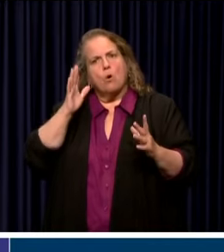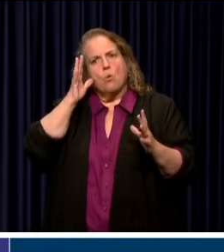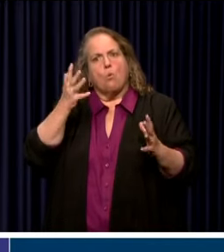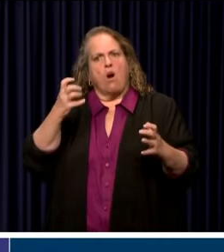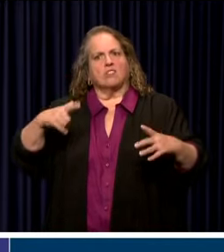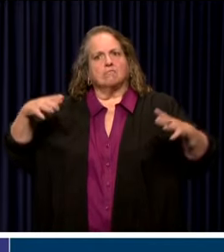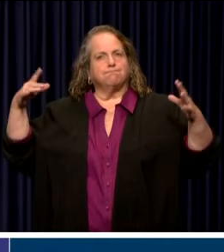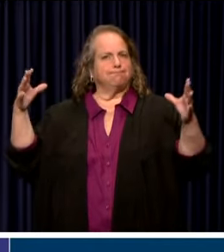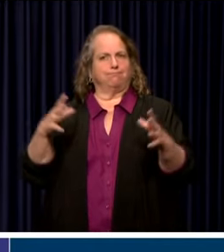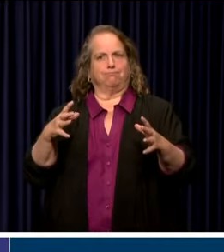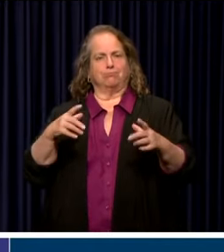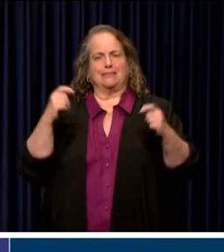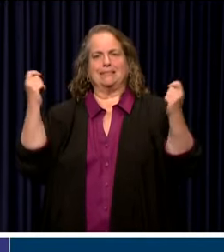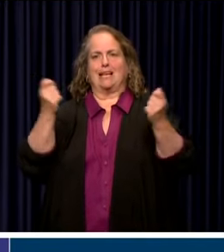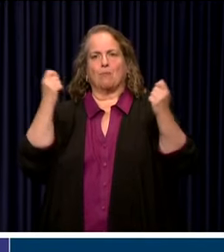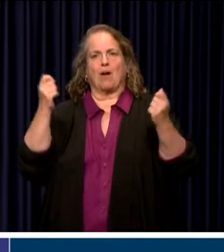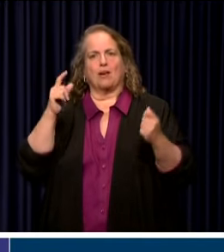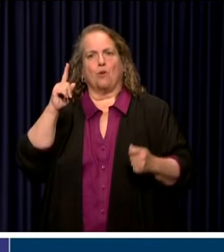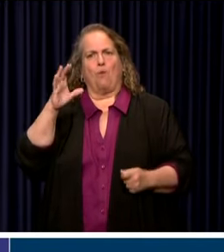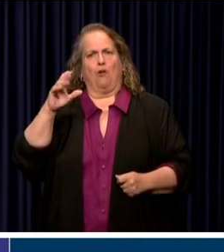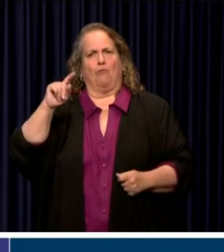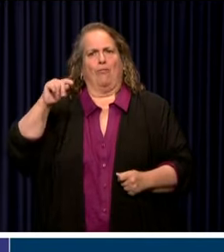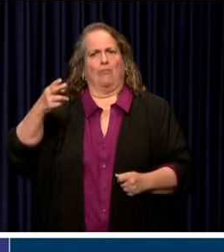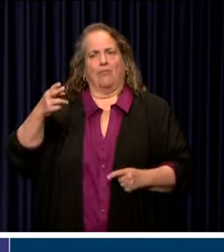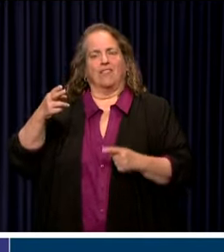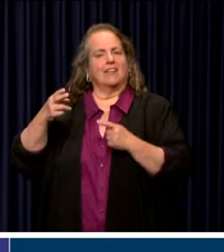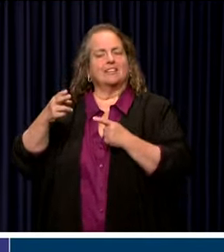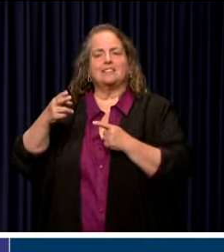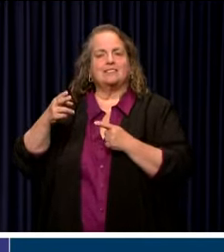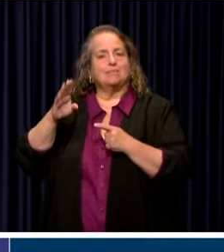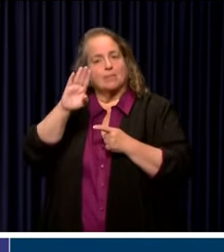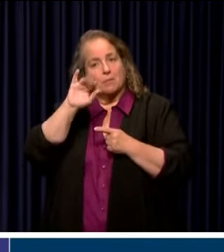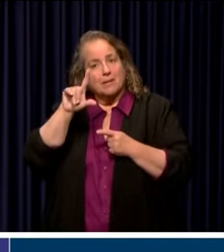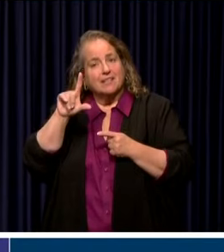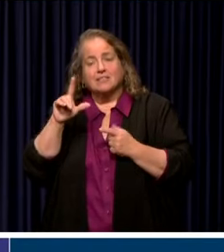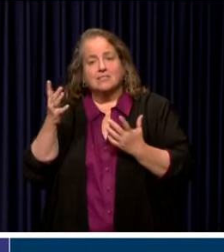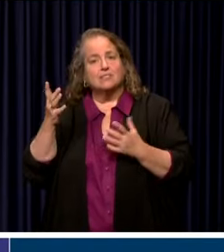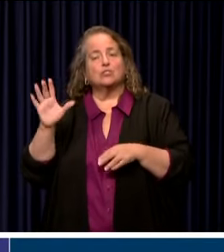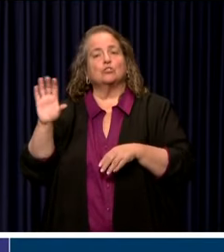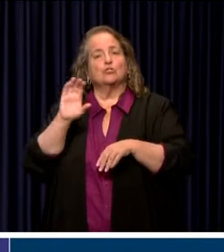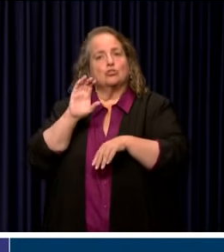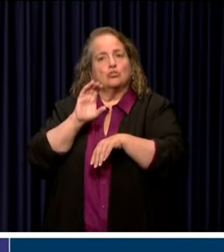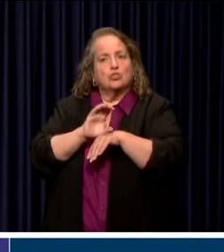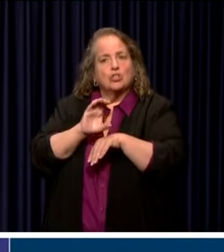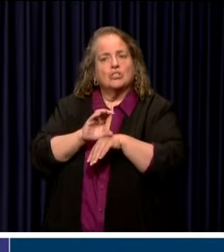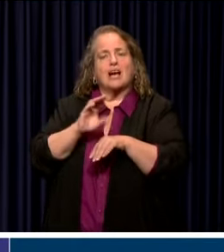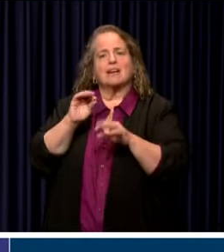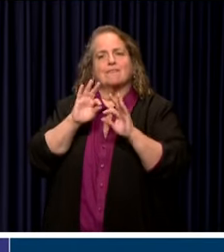CONTRIBUTES TO THE GREATER GOOD,